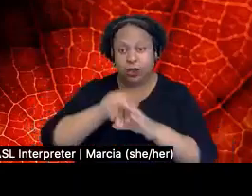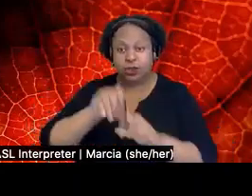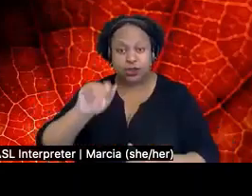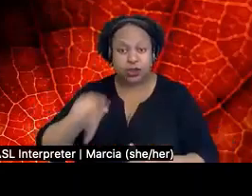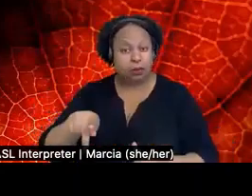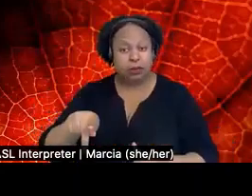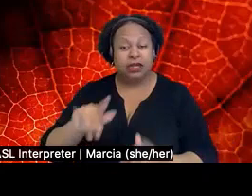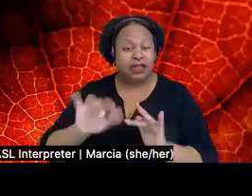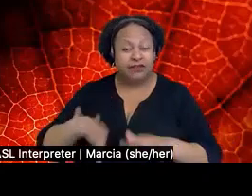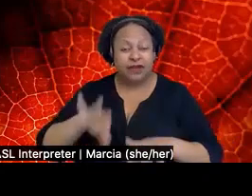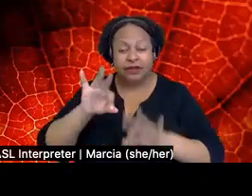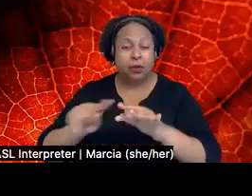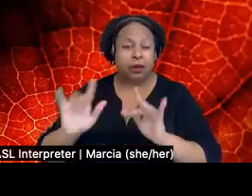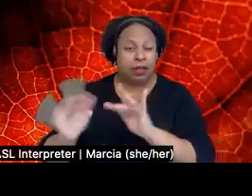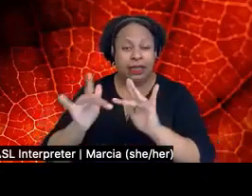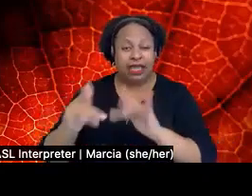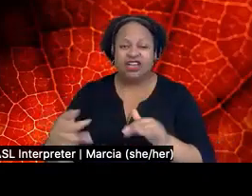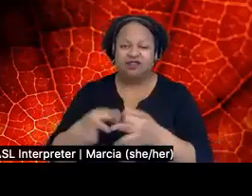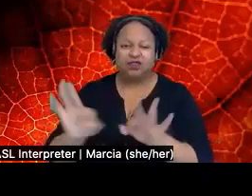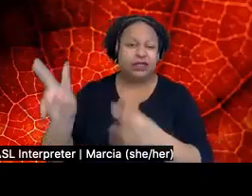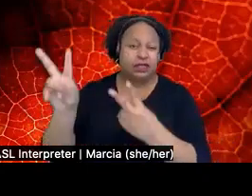They're also super simple to make.